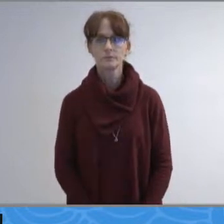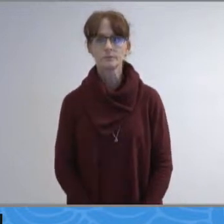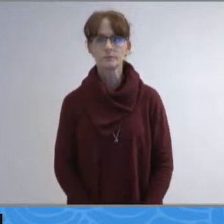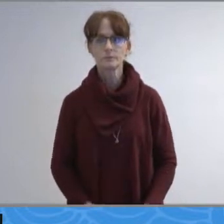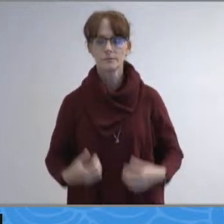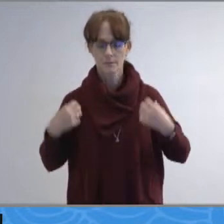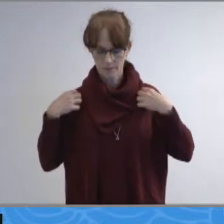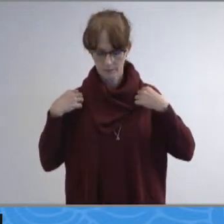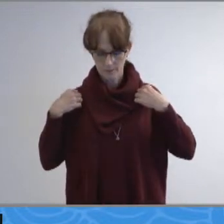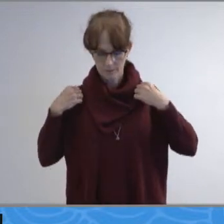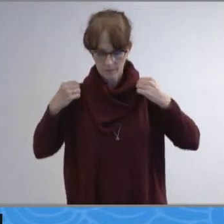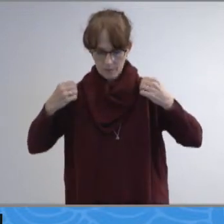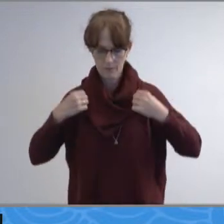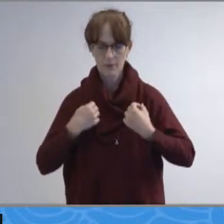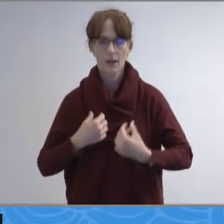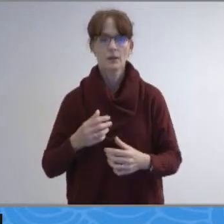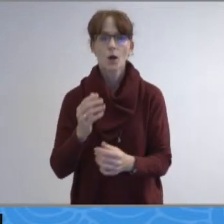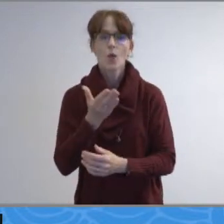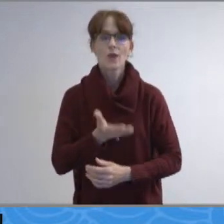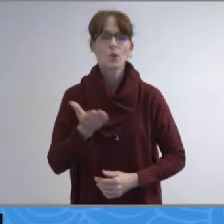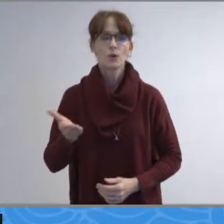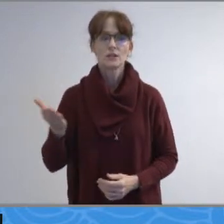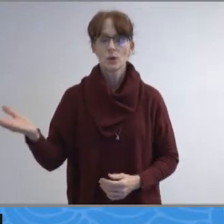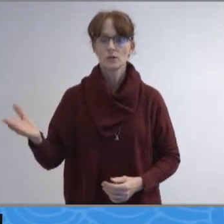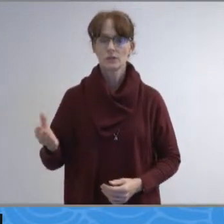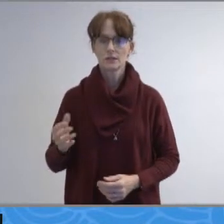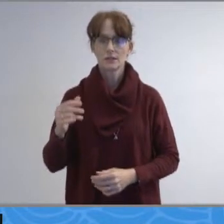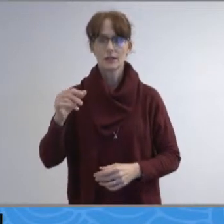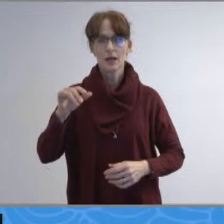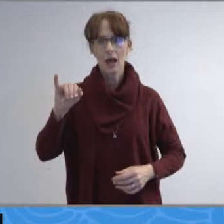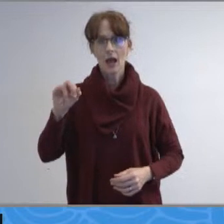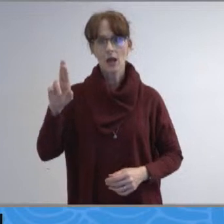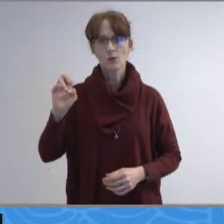Let's talk about the resources that i-Ready has for support.